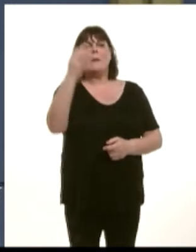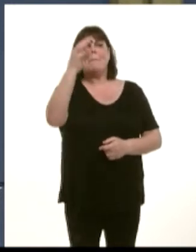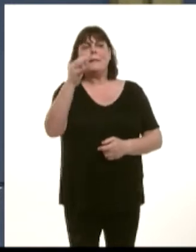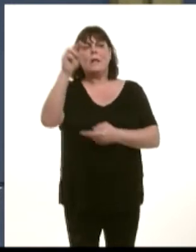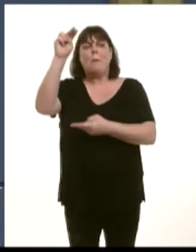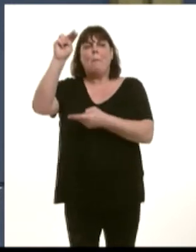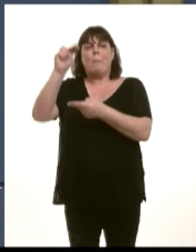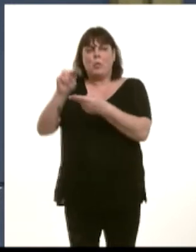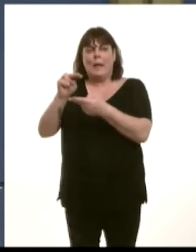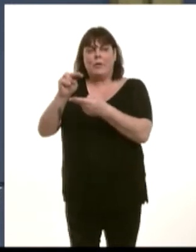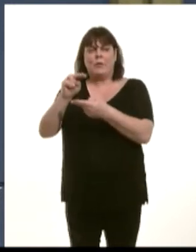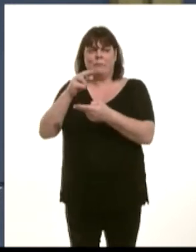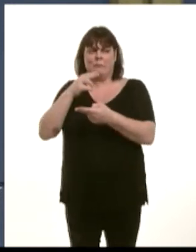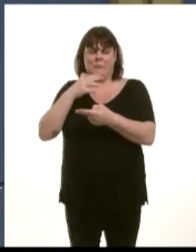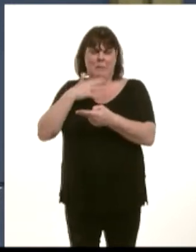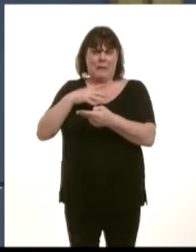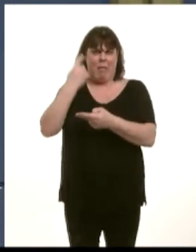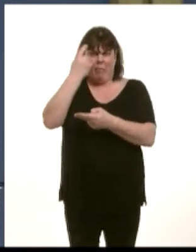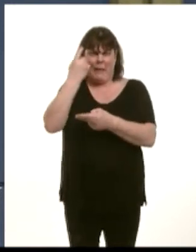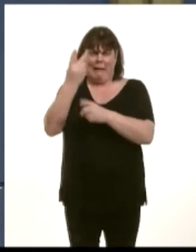to mitigate that impact on Welsh farmers?